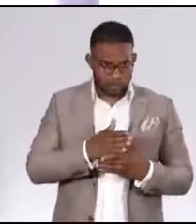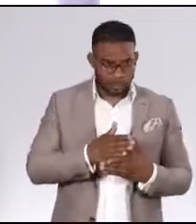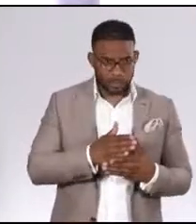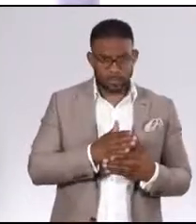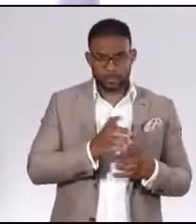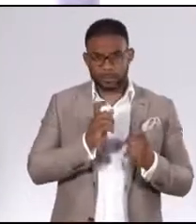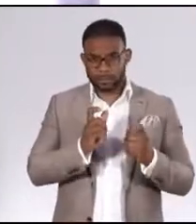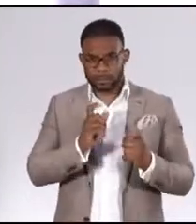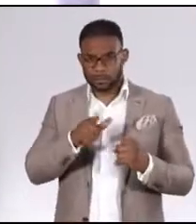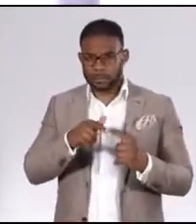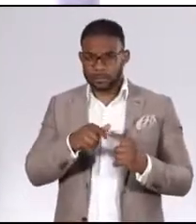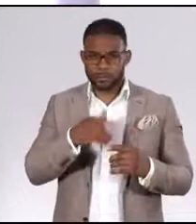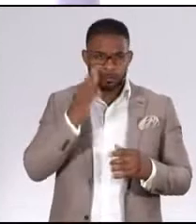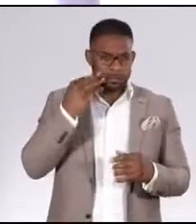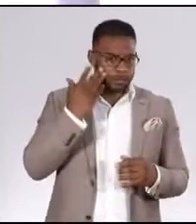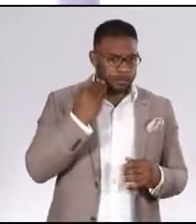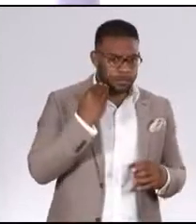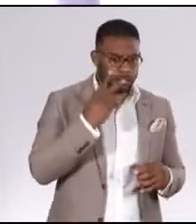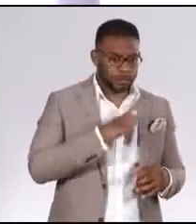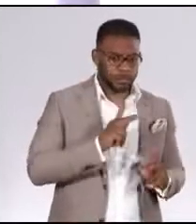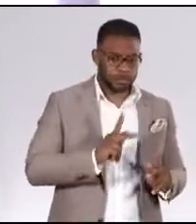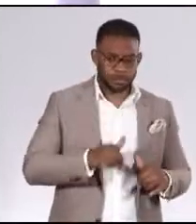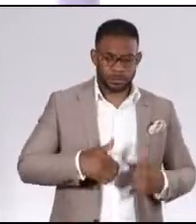About the experience of persons living with hearing loss.